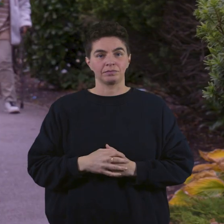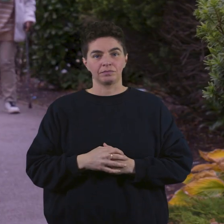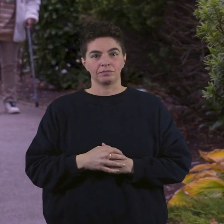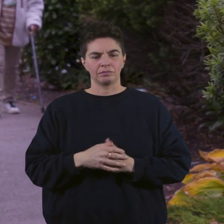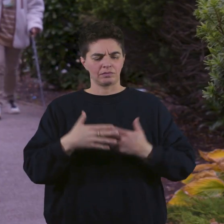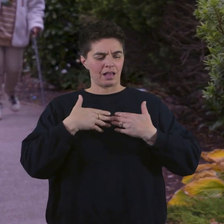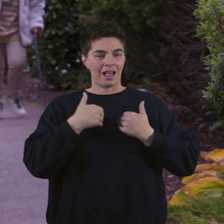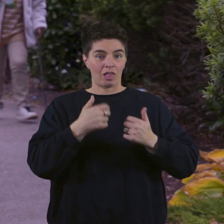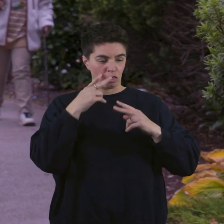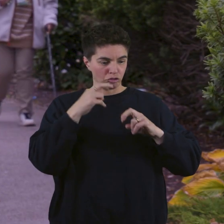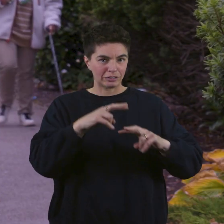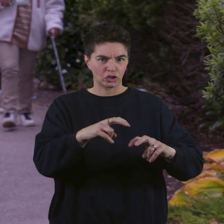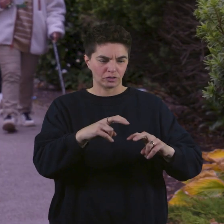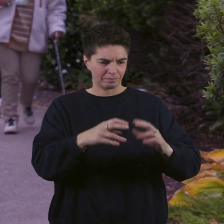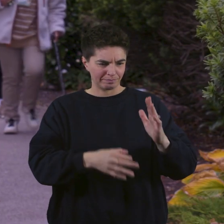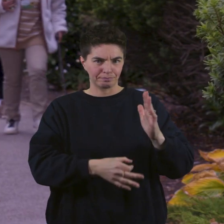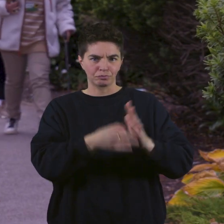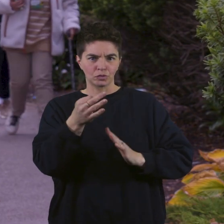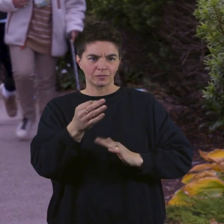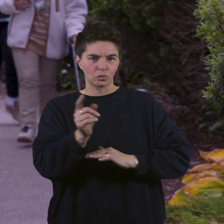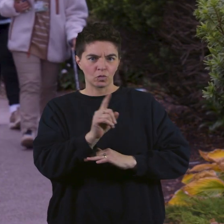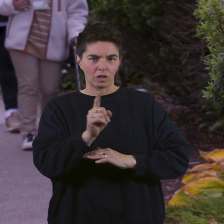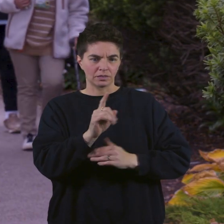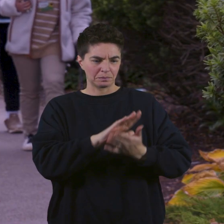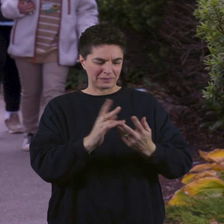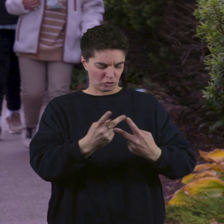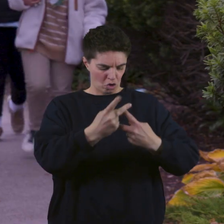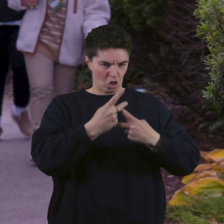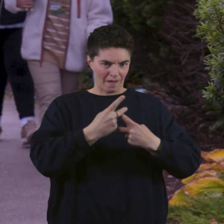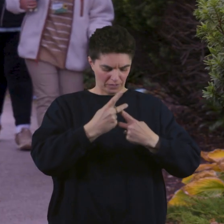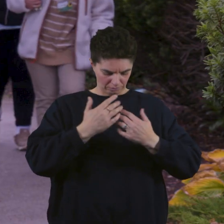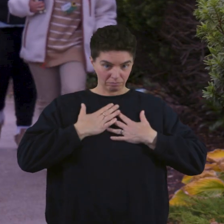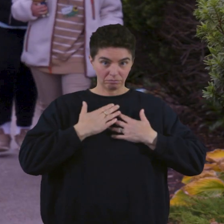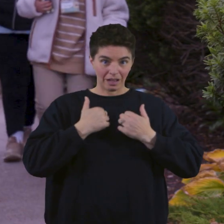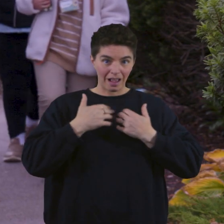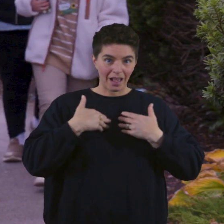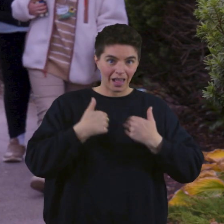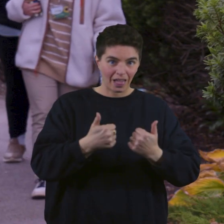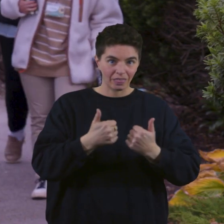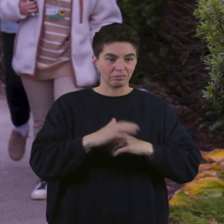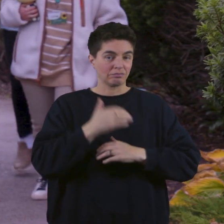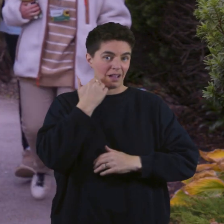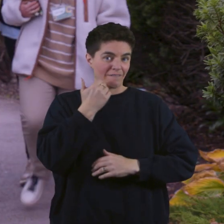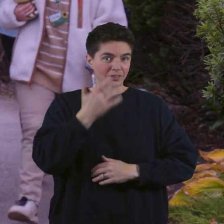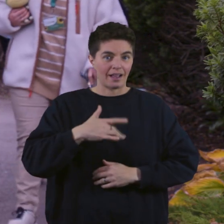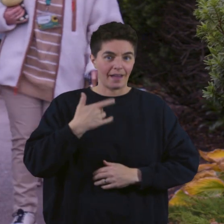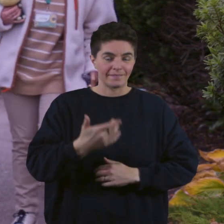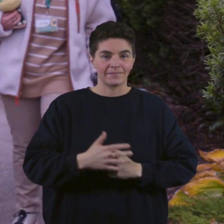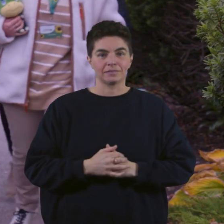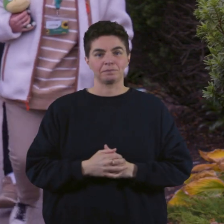Health research improves how we look after our own health in our daily lives.